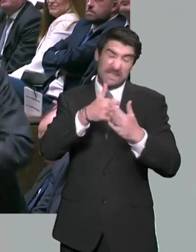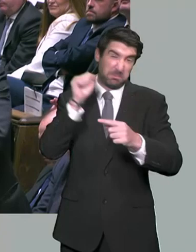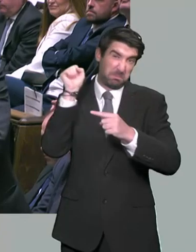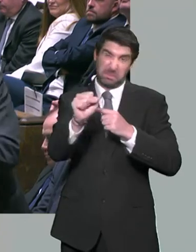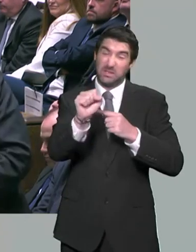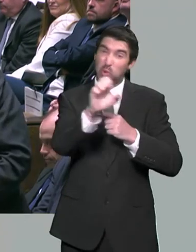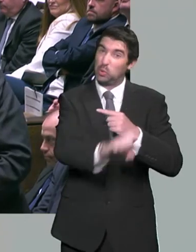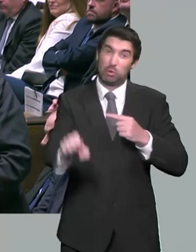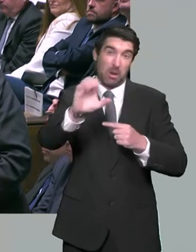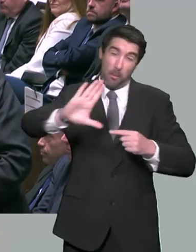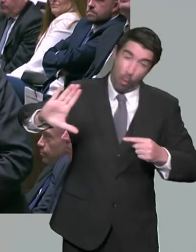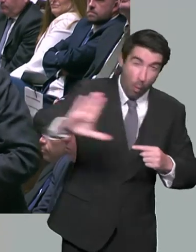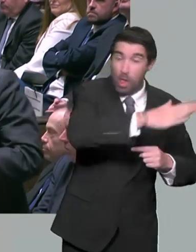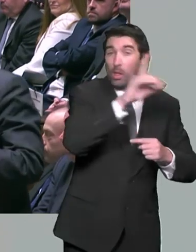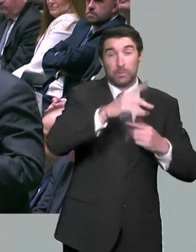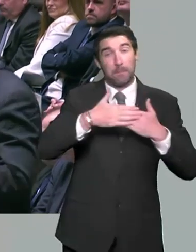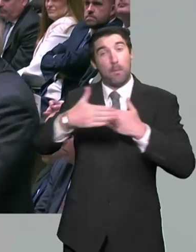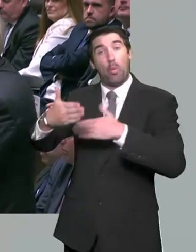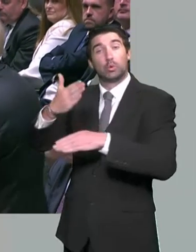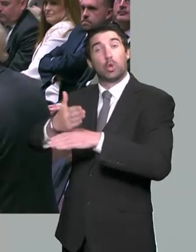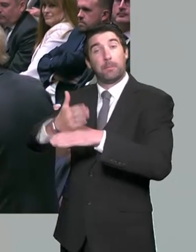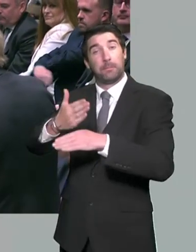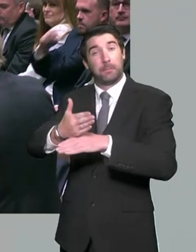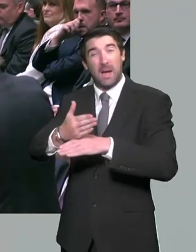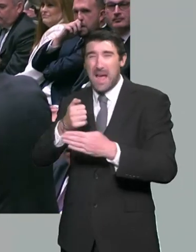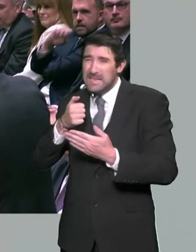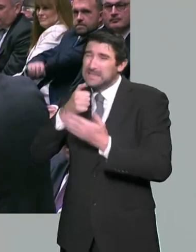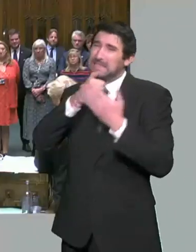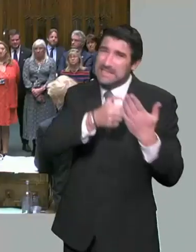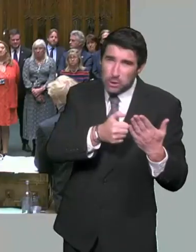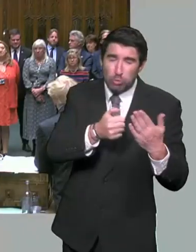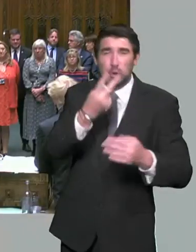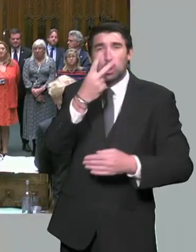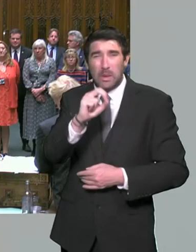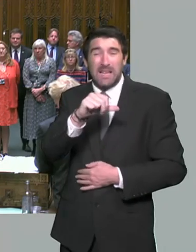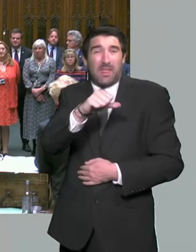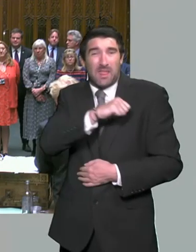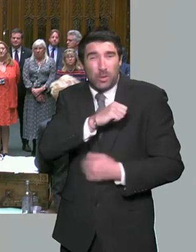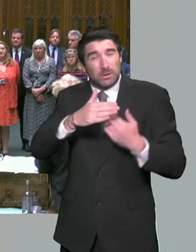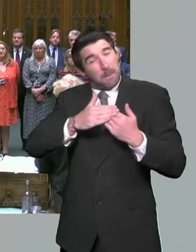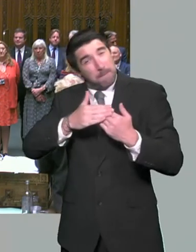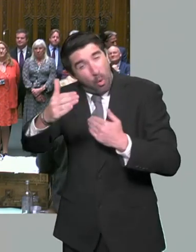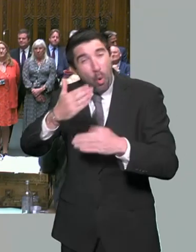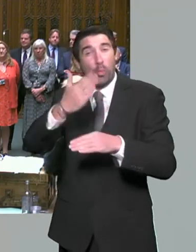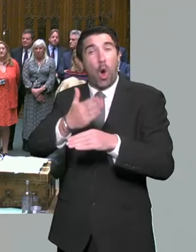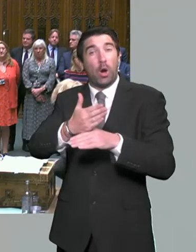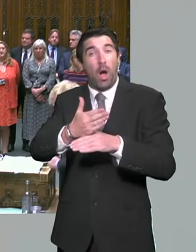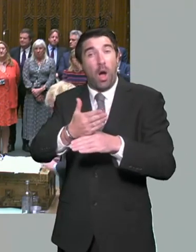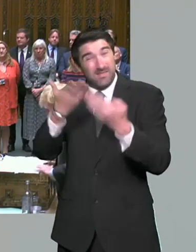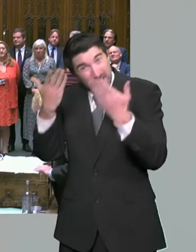As I said, 620,000 more people across the whole UK are in payroll employment than before the pandemic began.